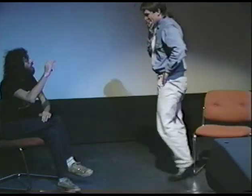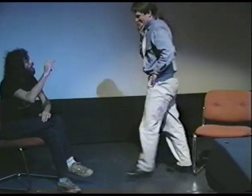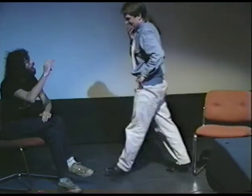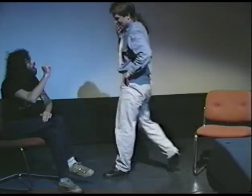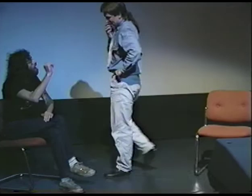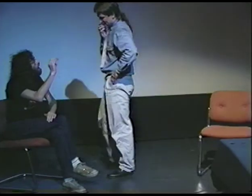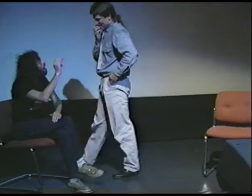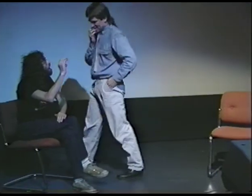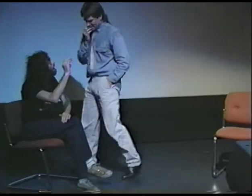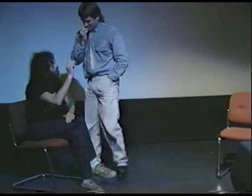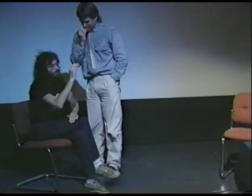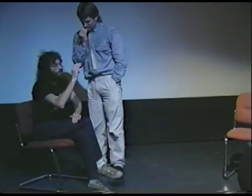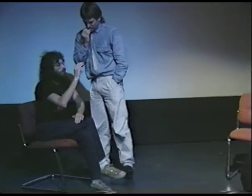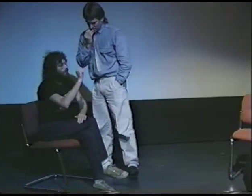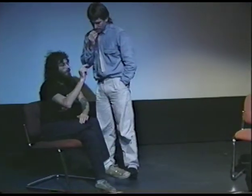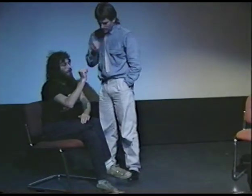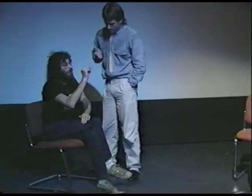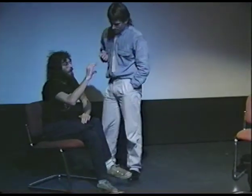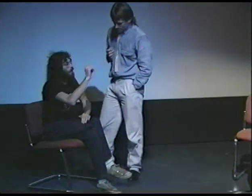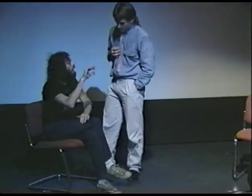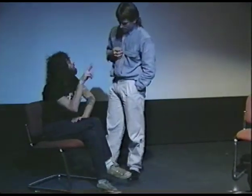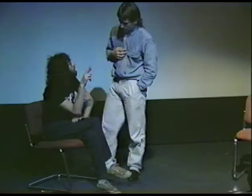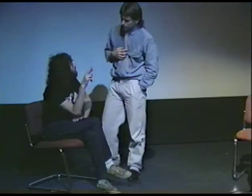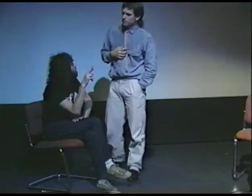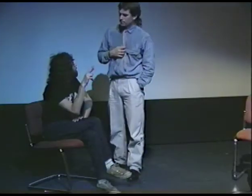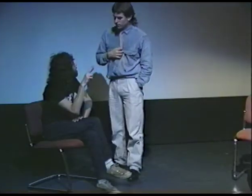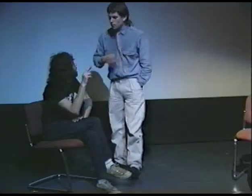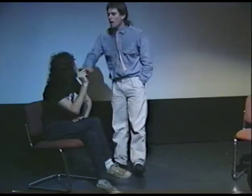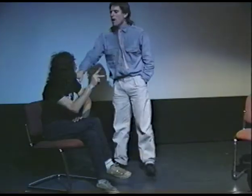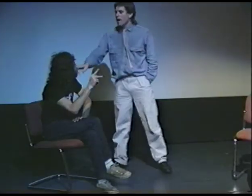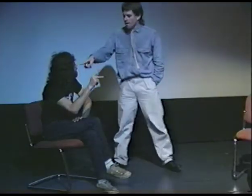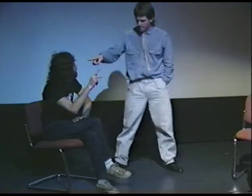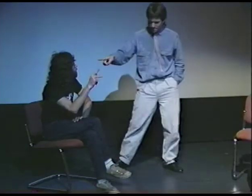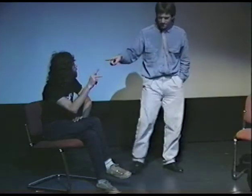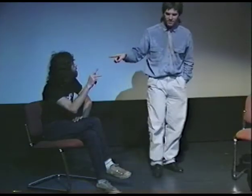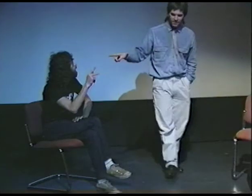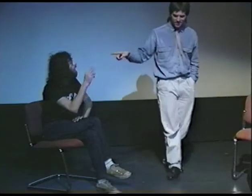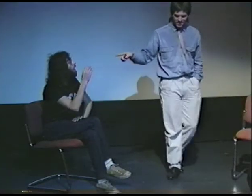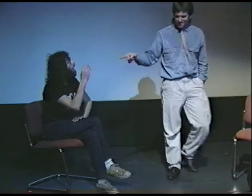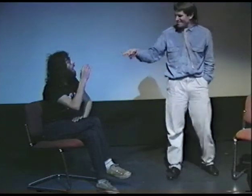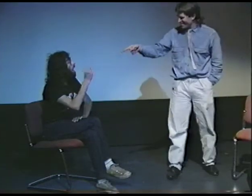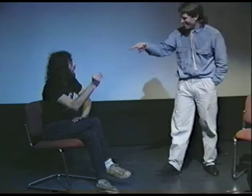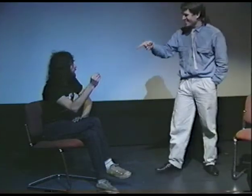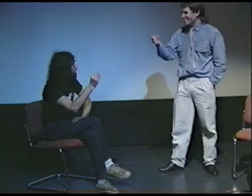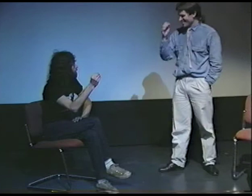Well, this guy had cancer, OK?